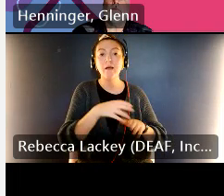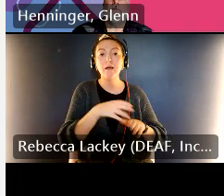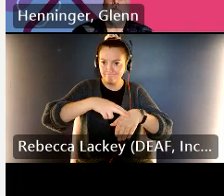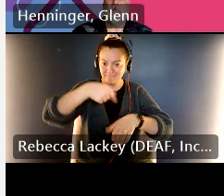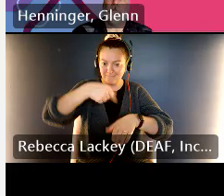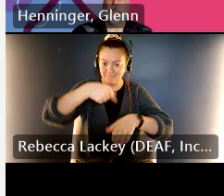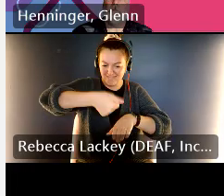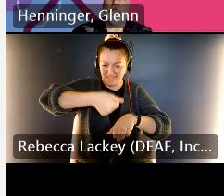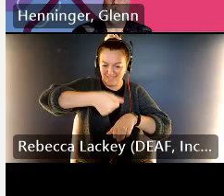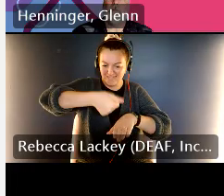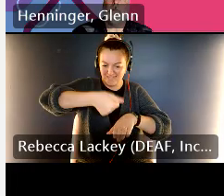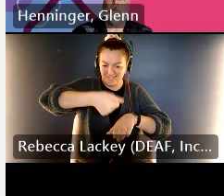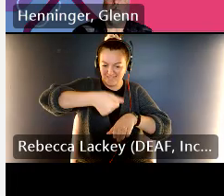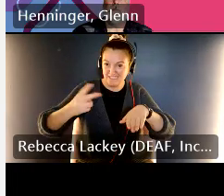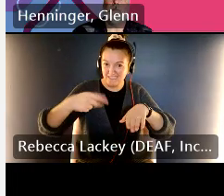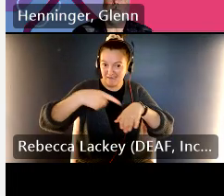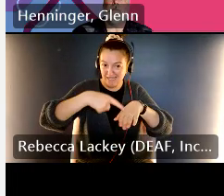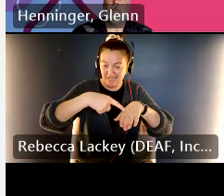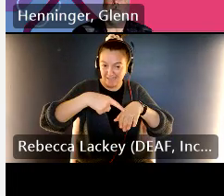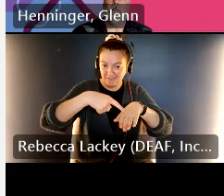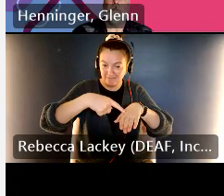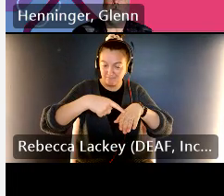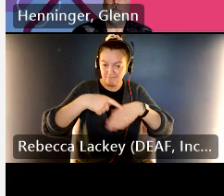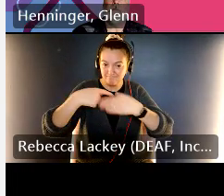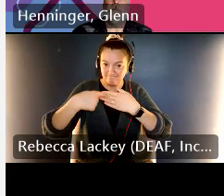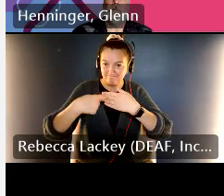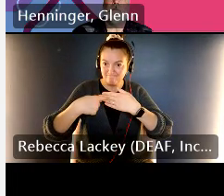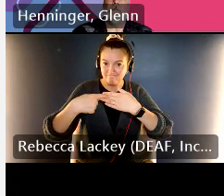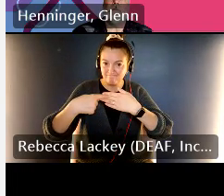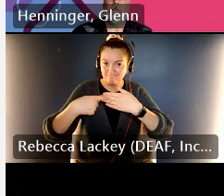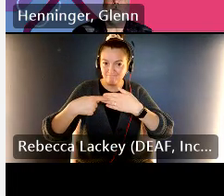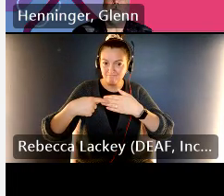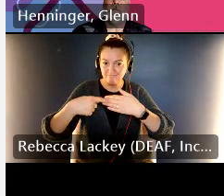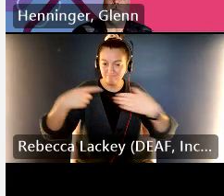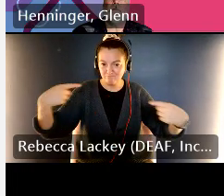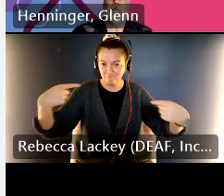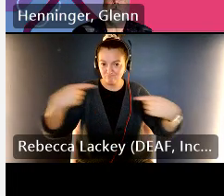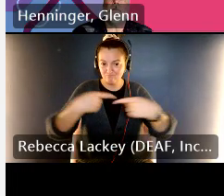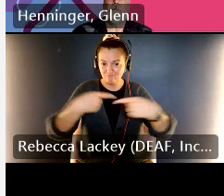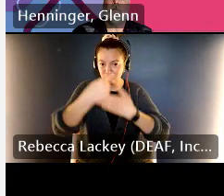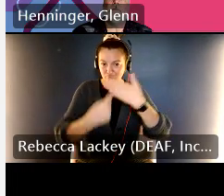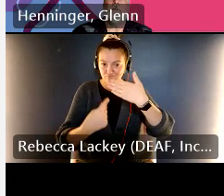You can see in the in the that across the street there and then there's a sign